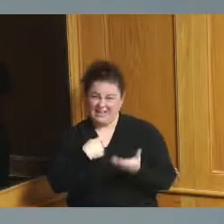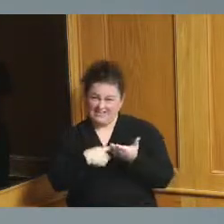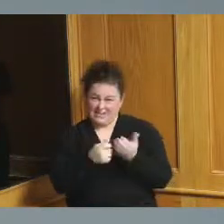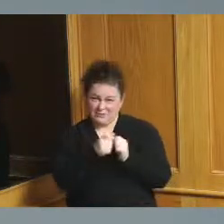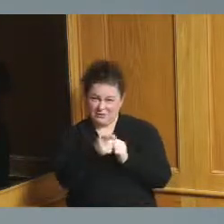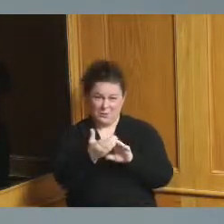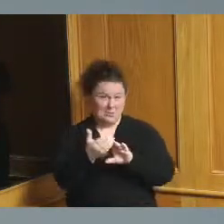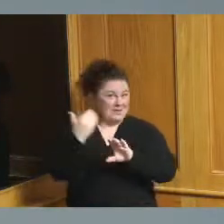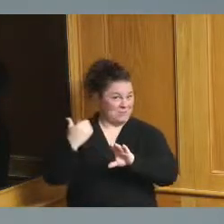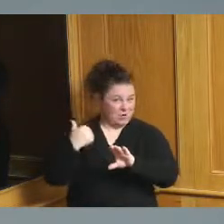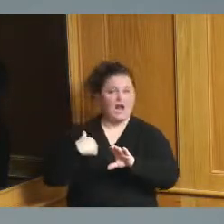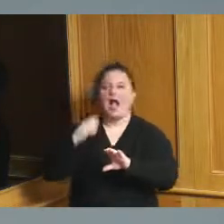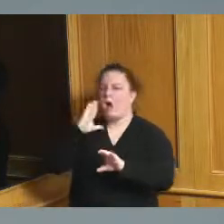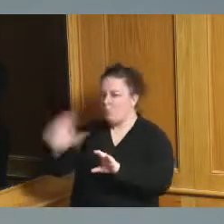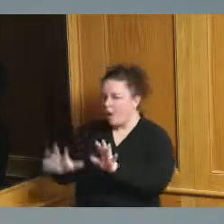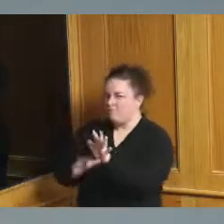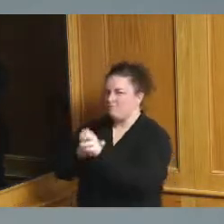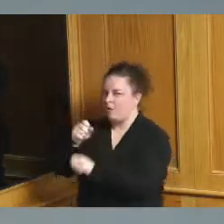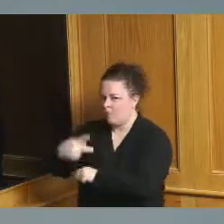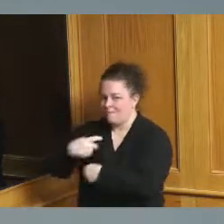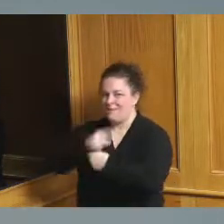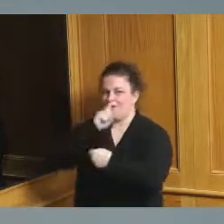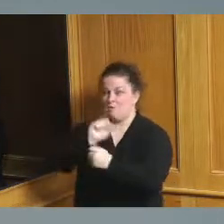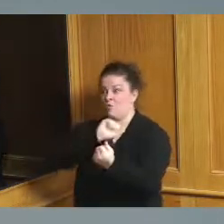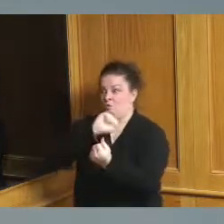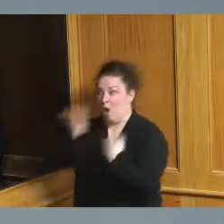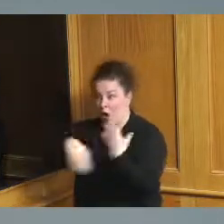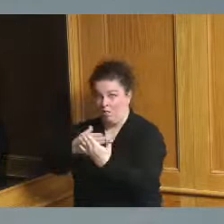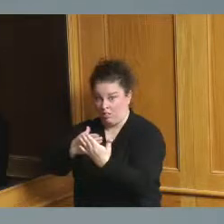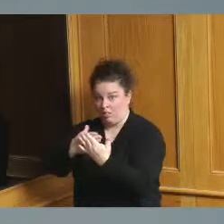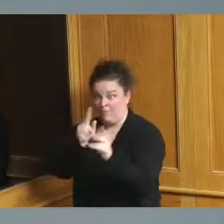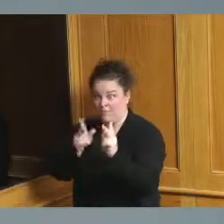I'll follow up and make sure that that includes everybody who worked that bus but my understanding